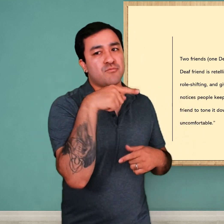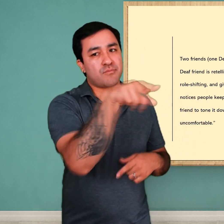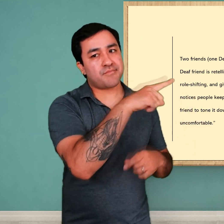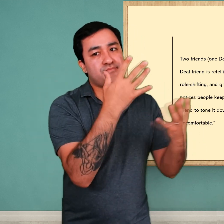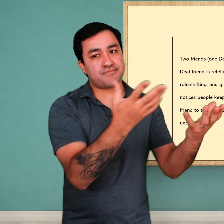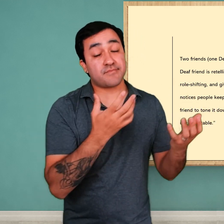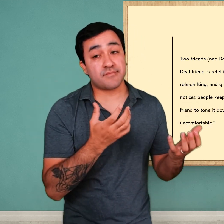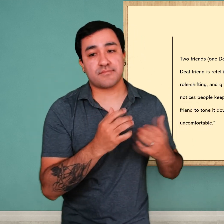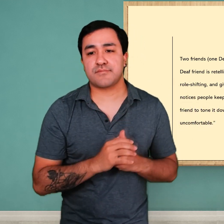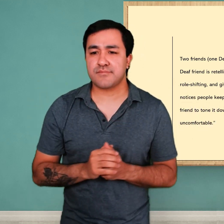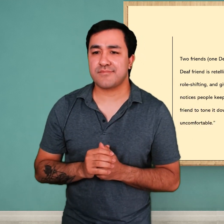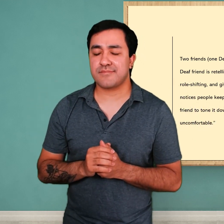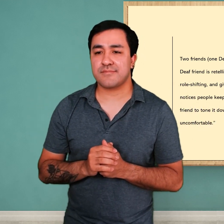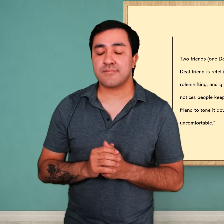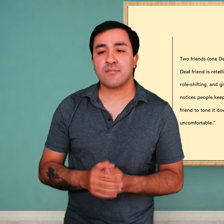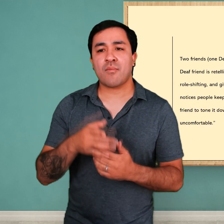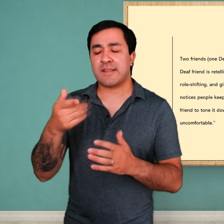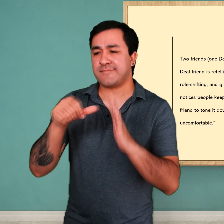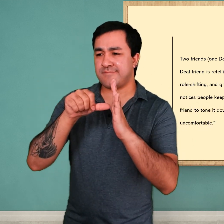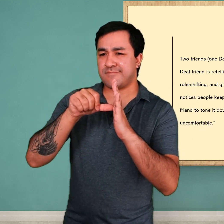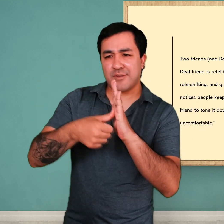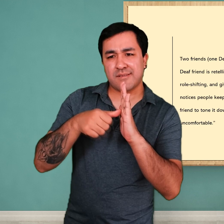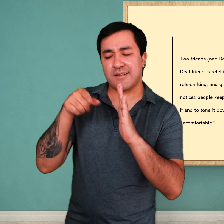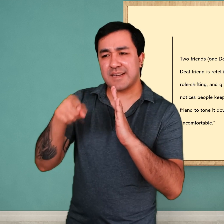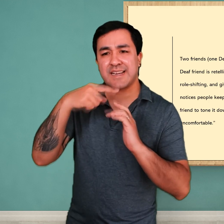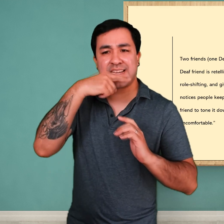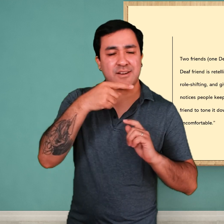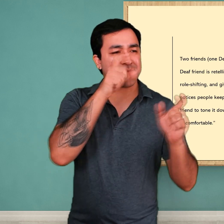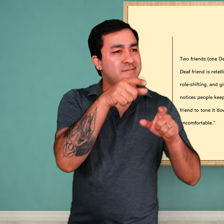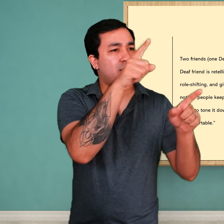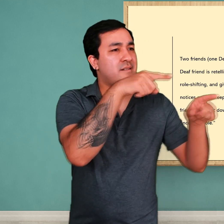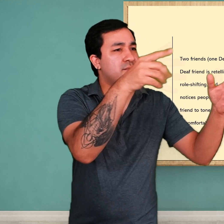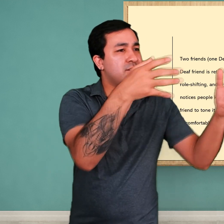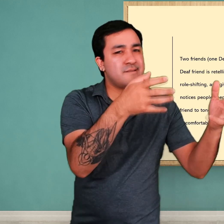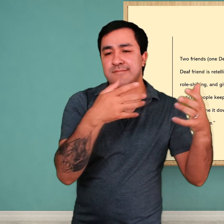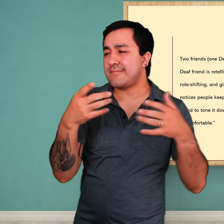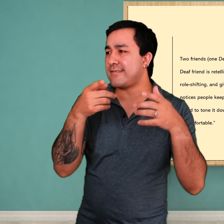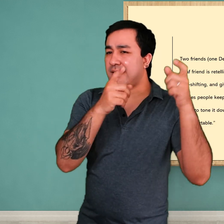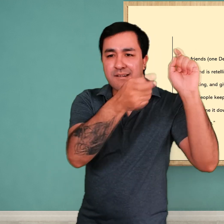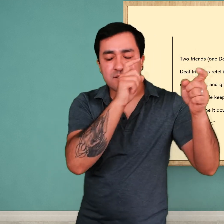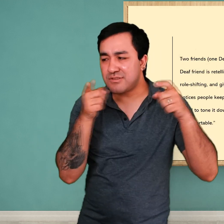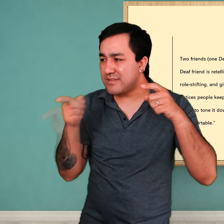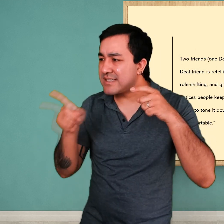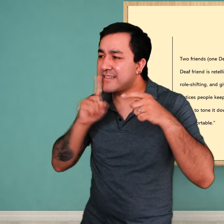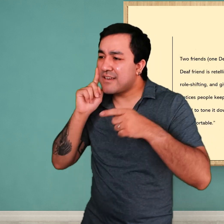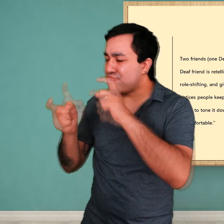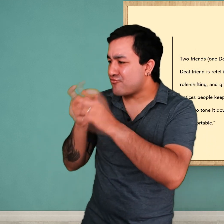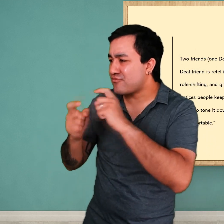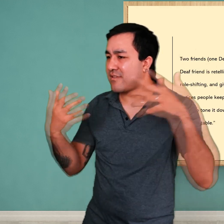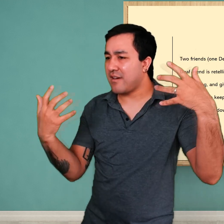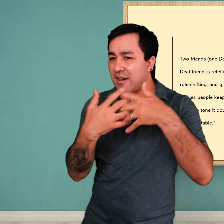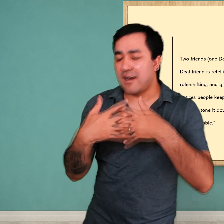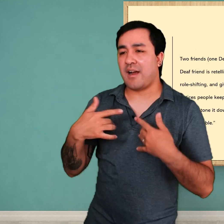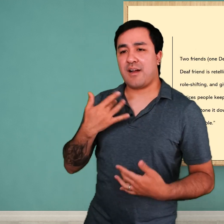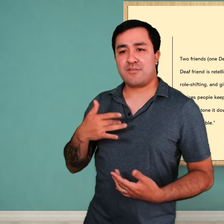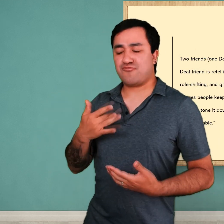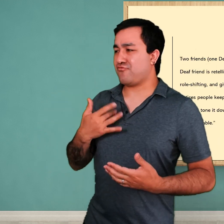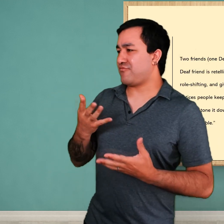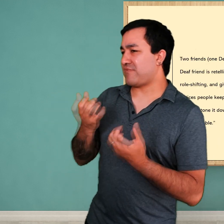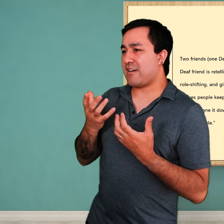and culture need to change. It emphasizes how hearing people want Deaf people to change to